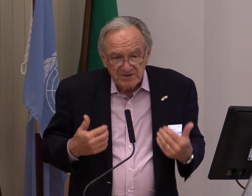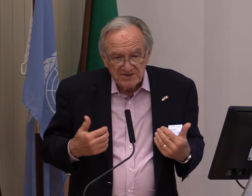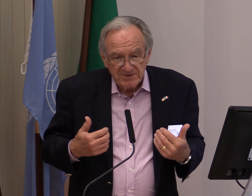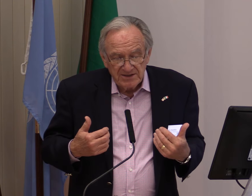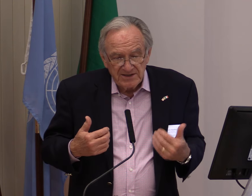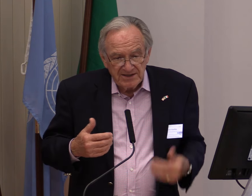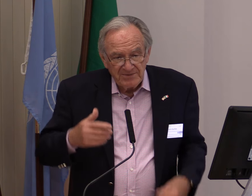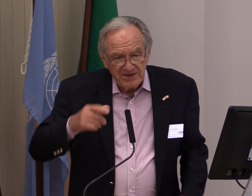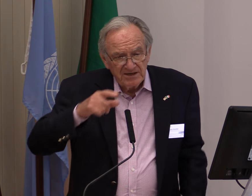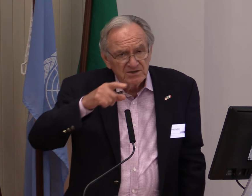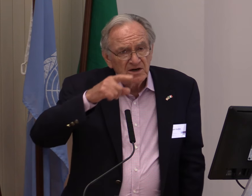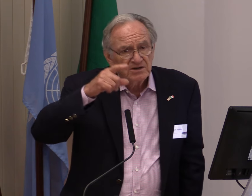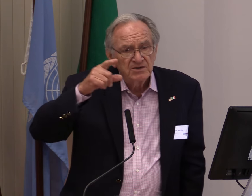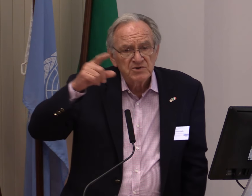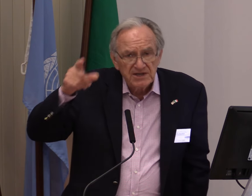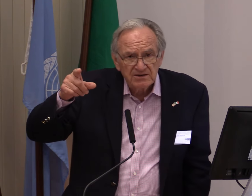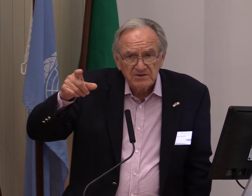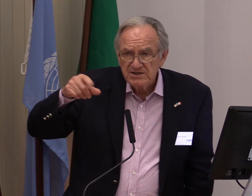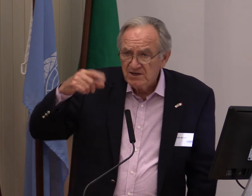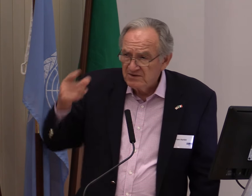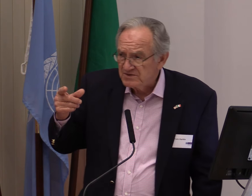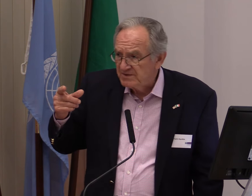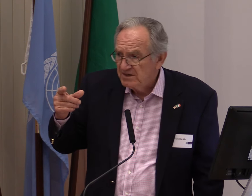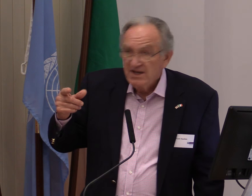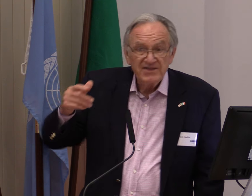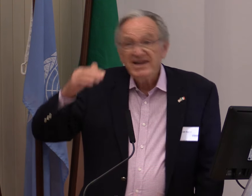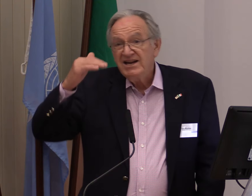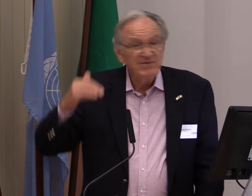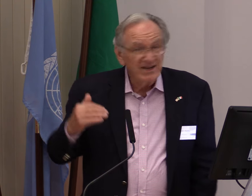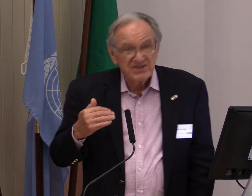with disability, I begin to talk to other Senators and Congressmen, they had even less